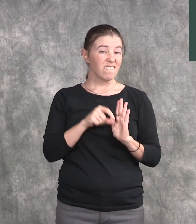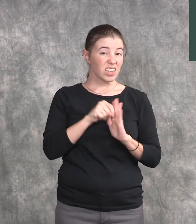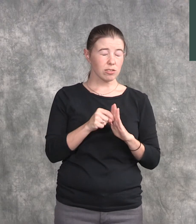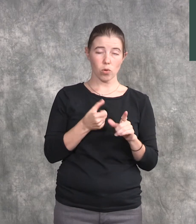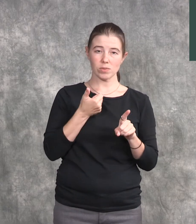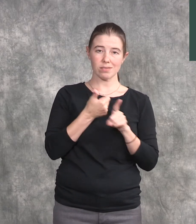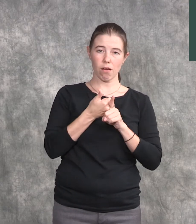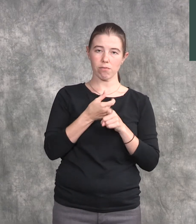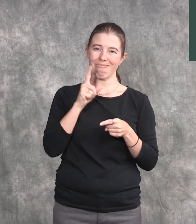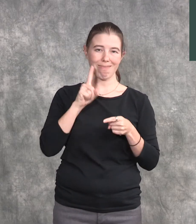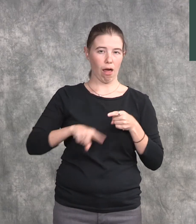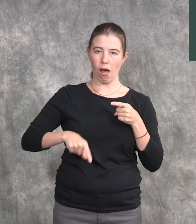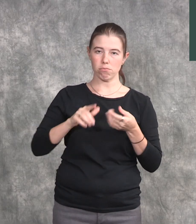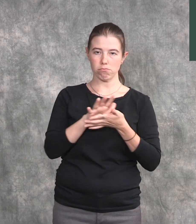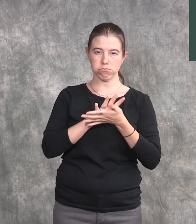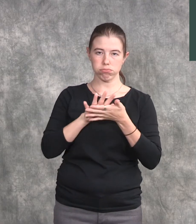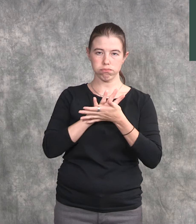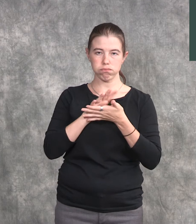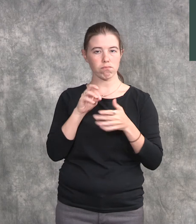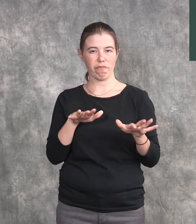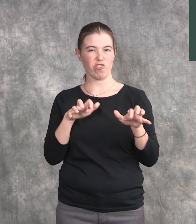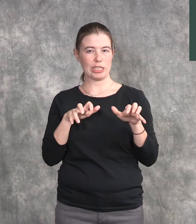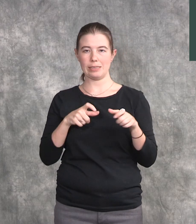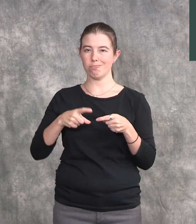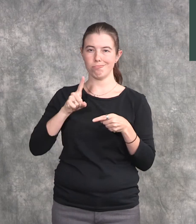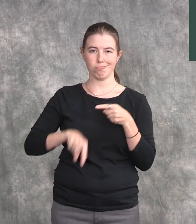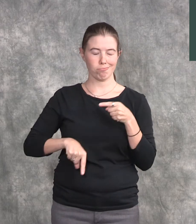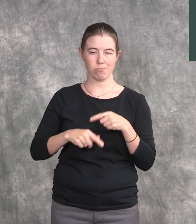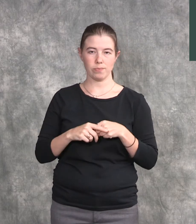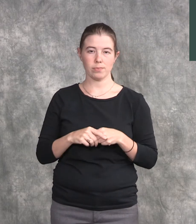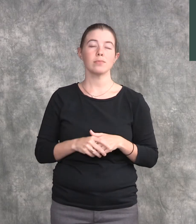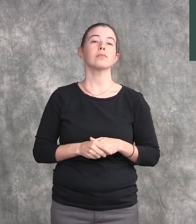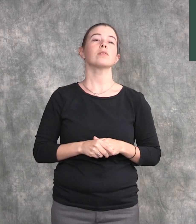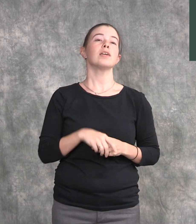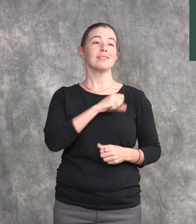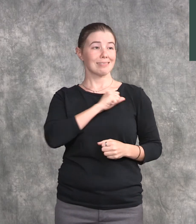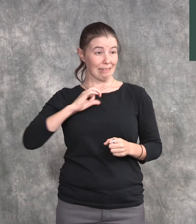The video itself cannot pixelate or freeze.